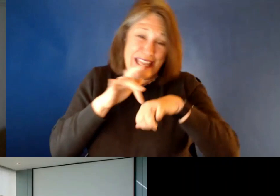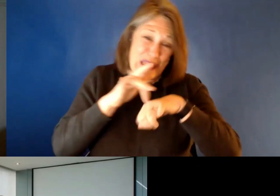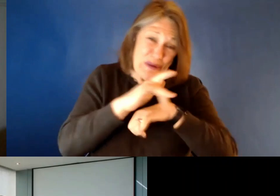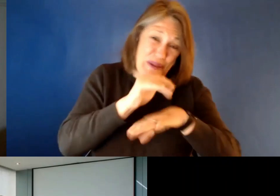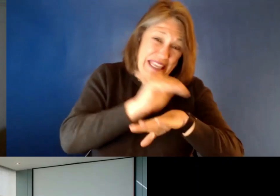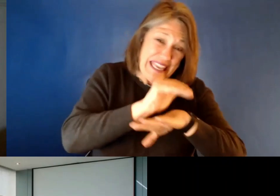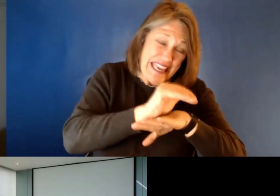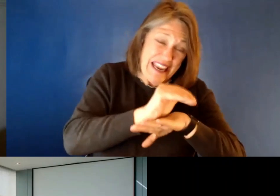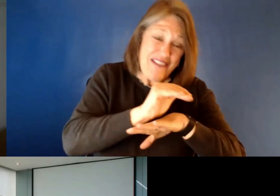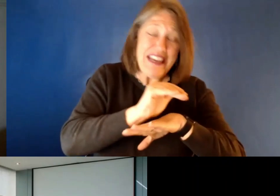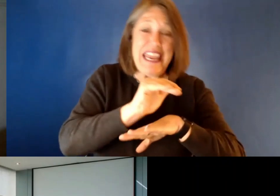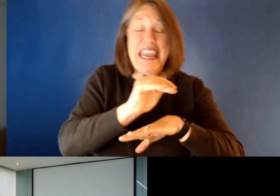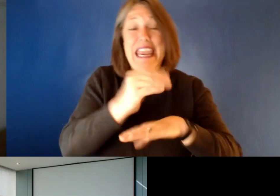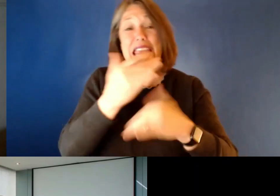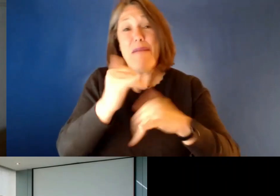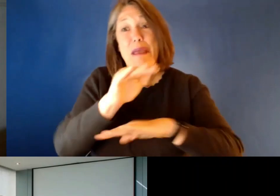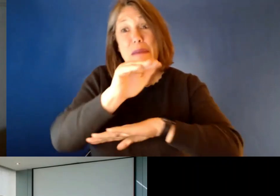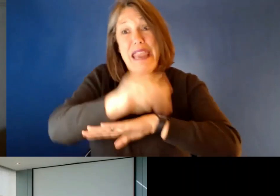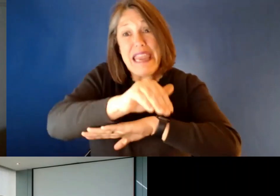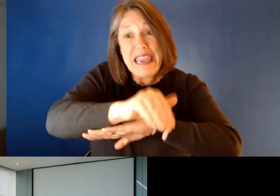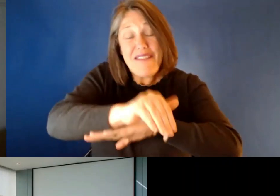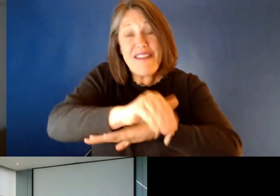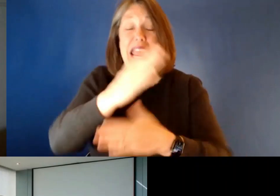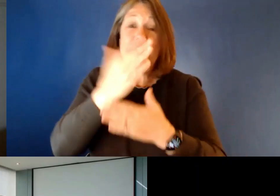somewhat later in the evening and in some time